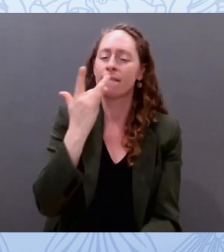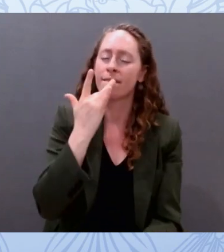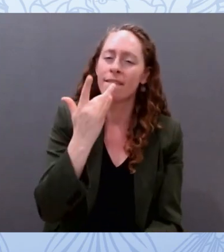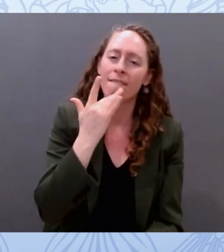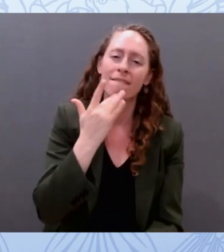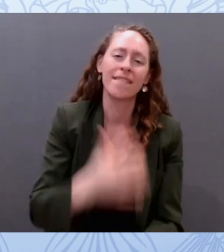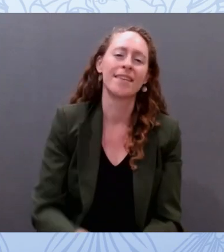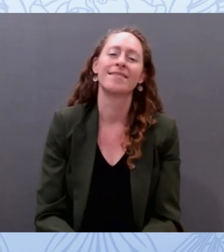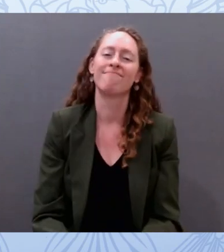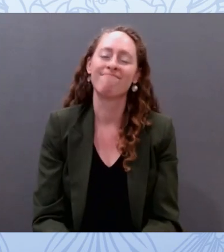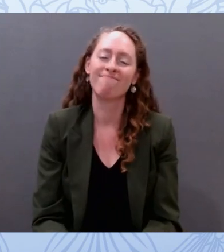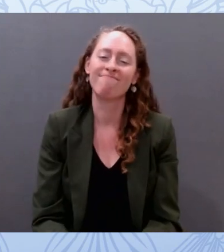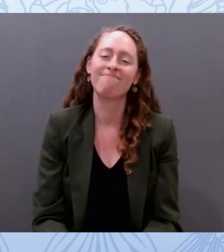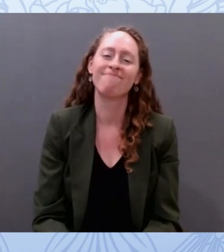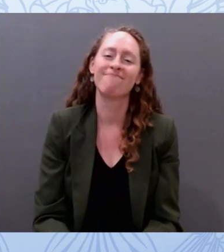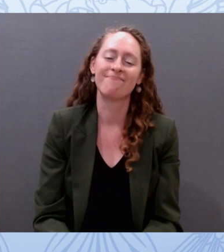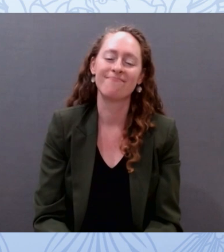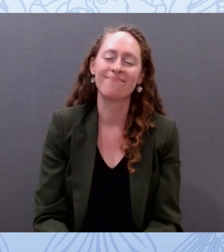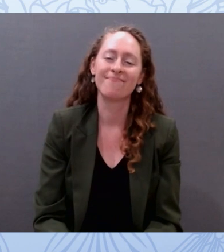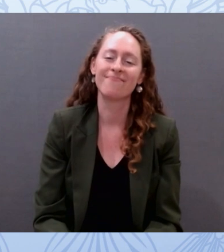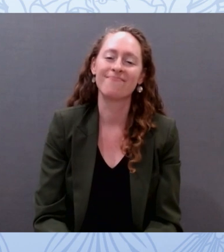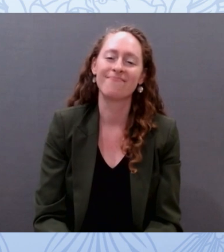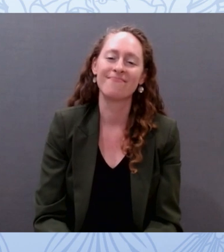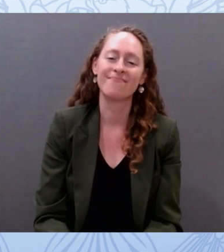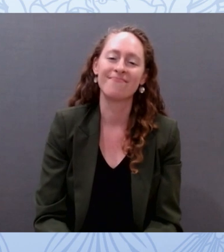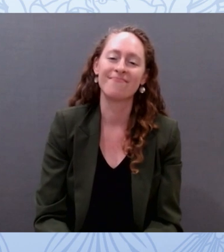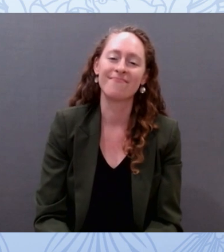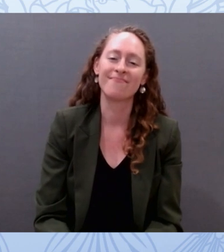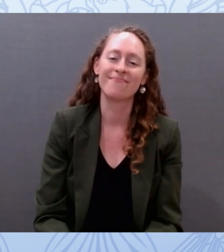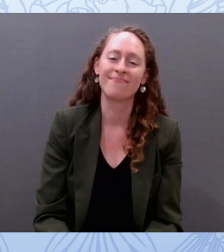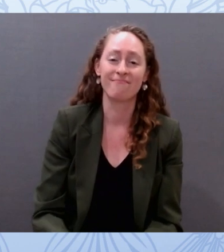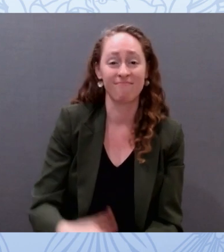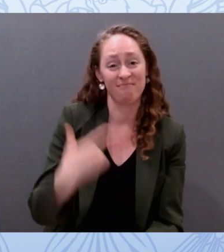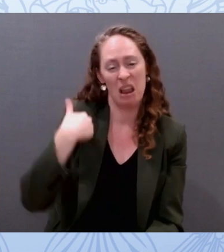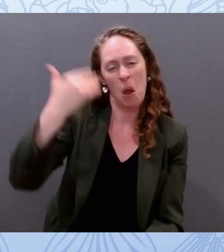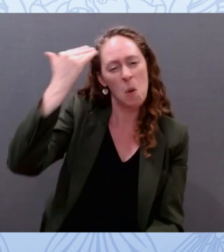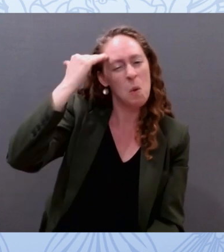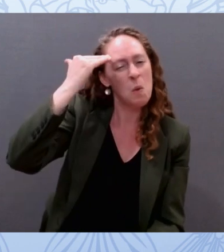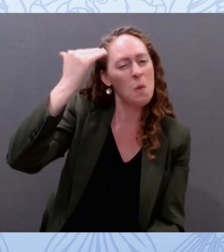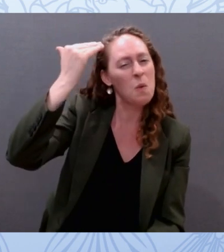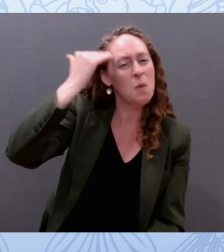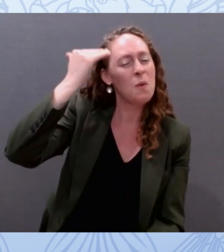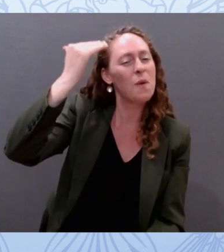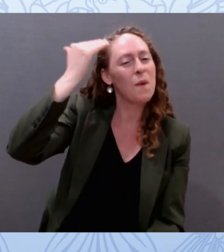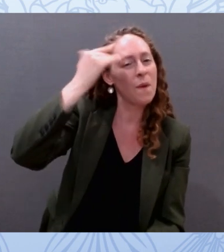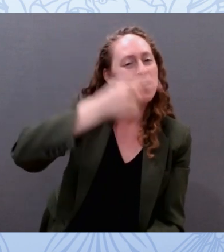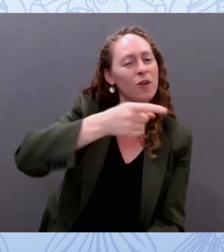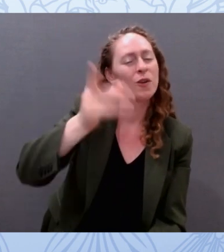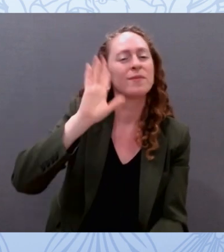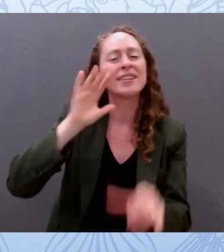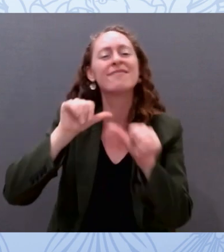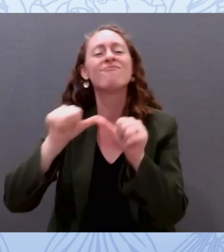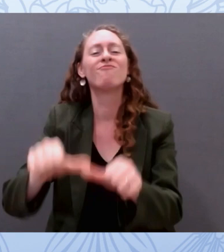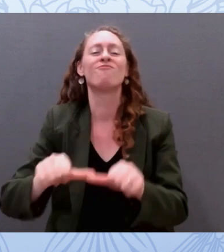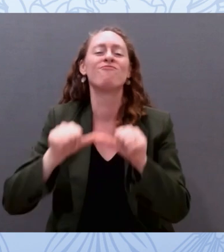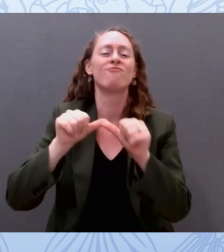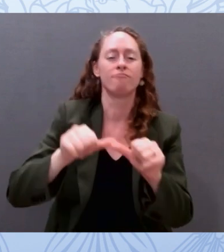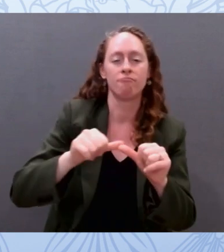And I know that you will all go on from here to find great jobs or attend another school,